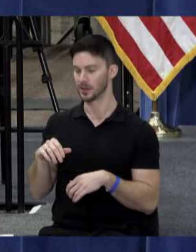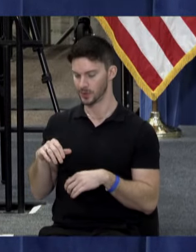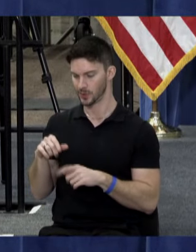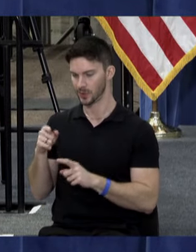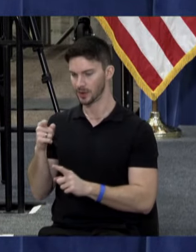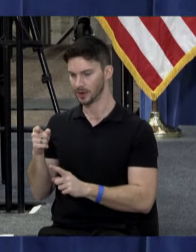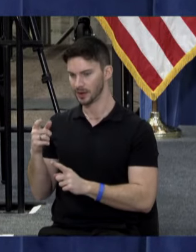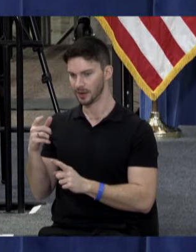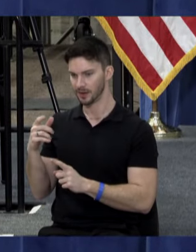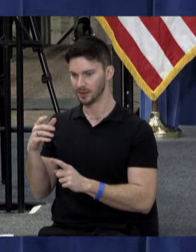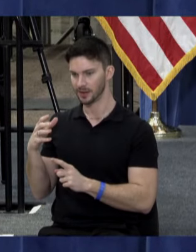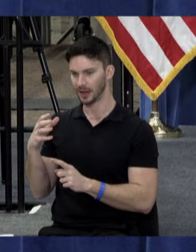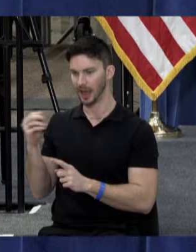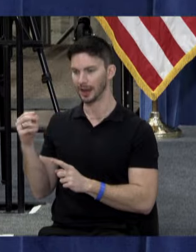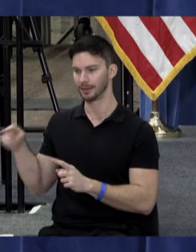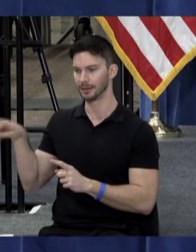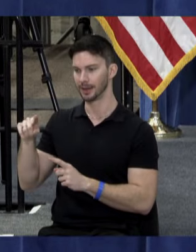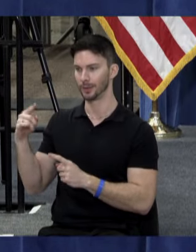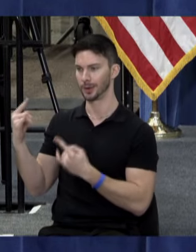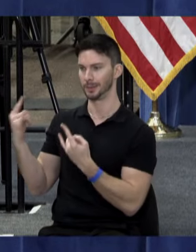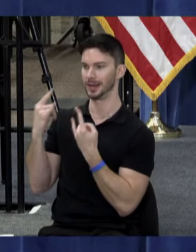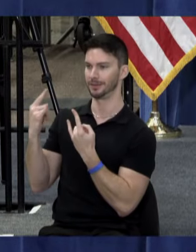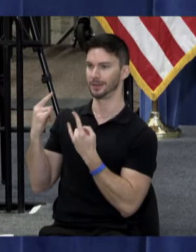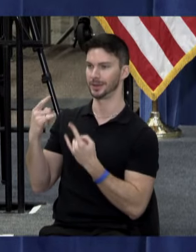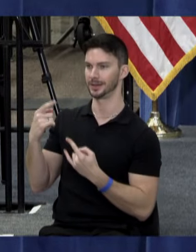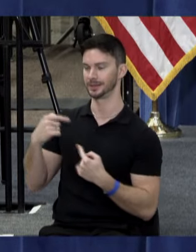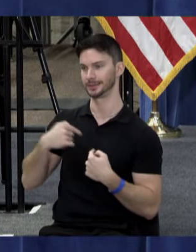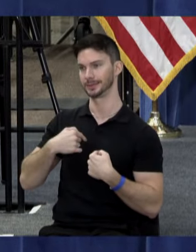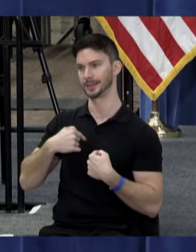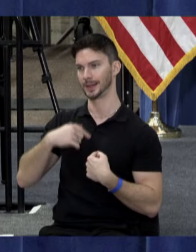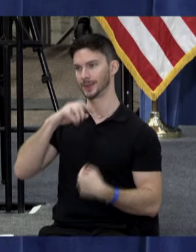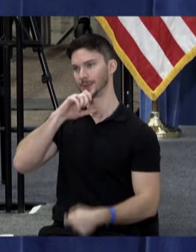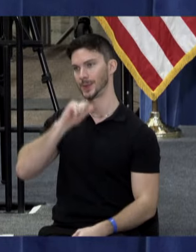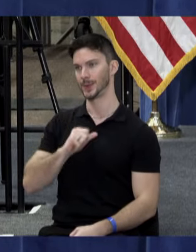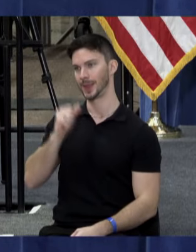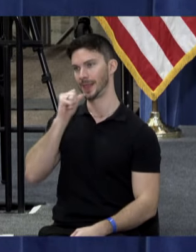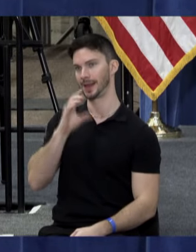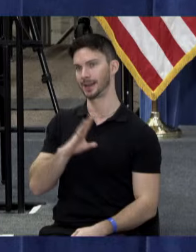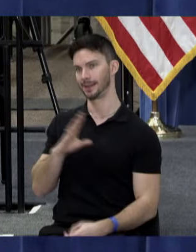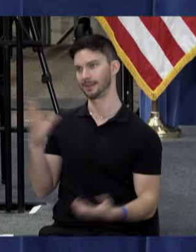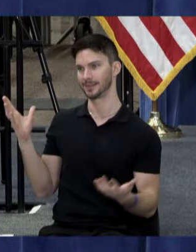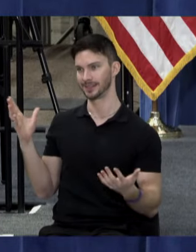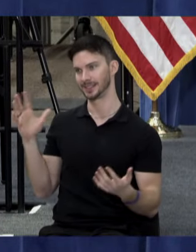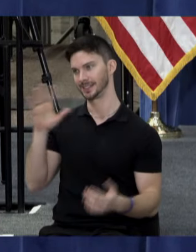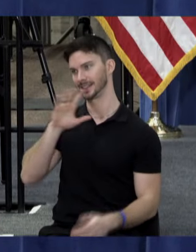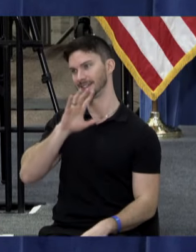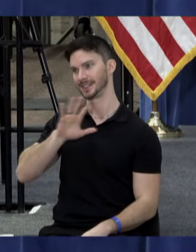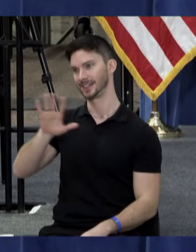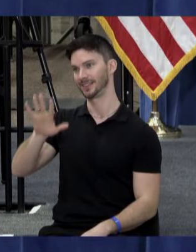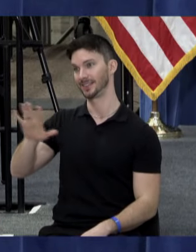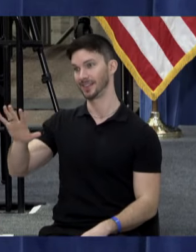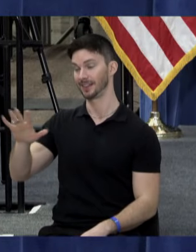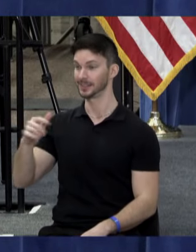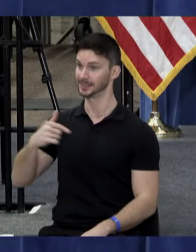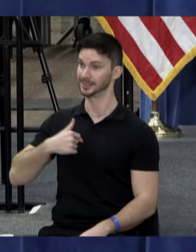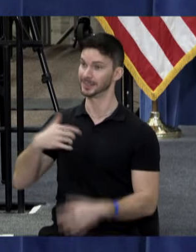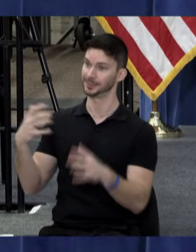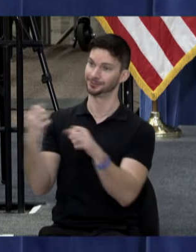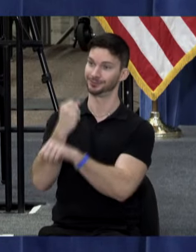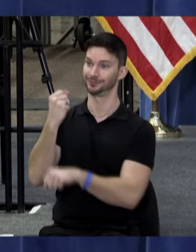they were making fun of me because I was the old lady at 55. And the old lady got two gold medals.